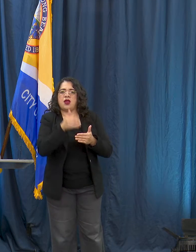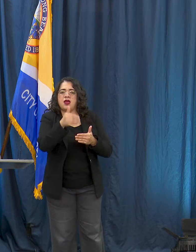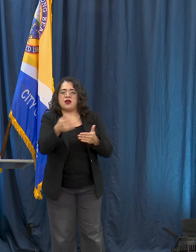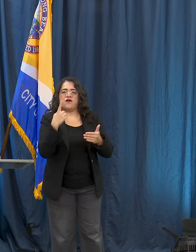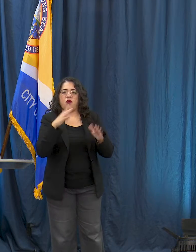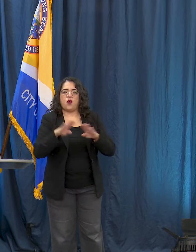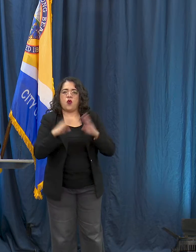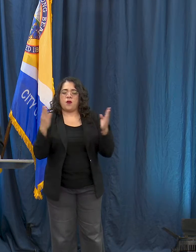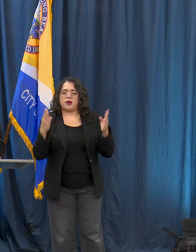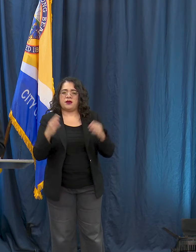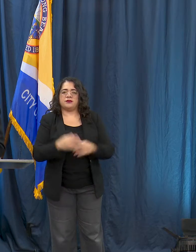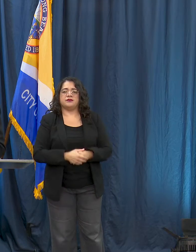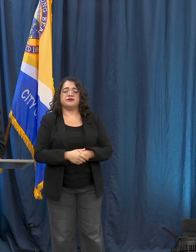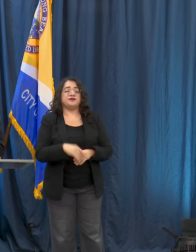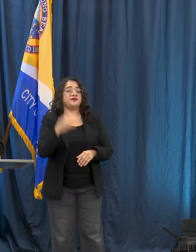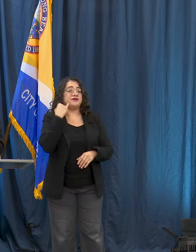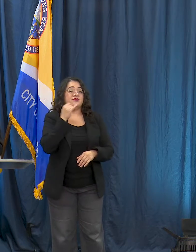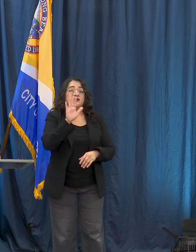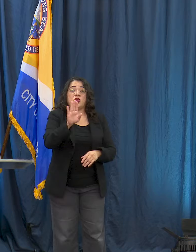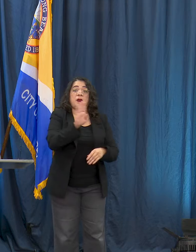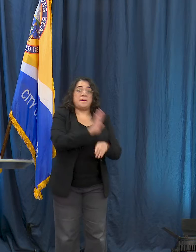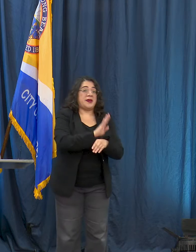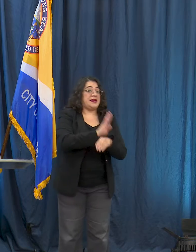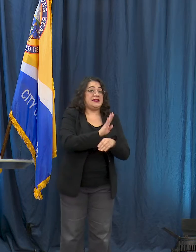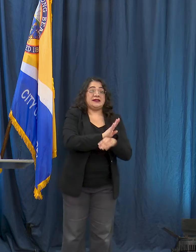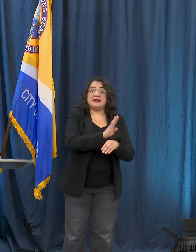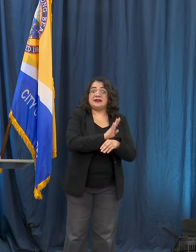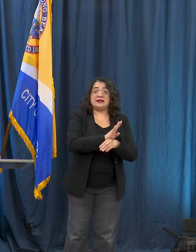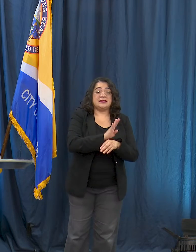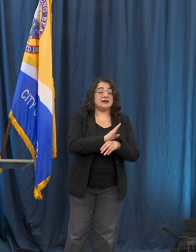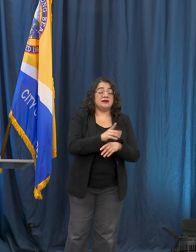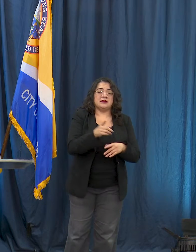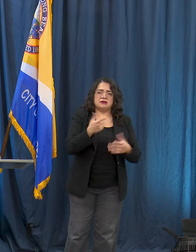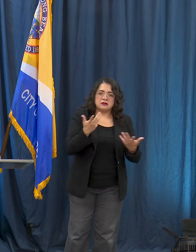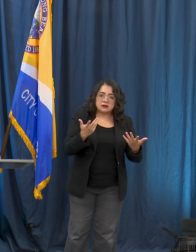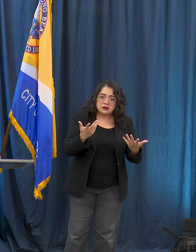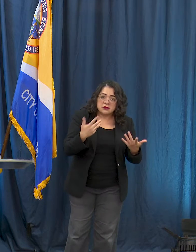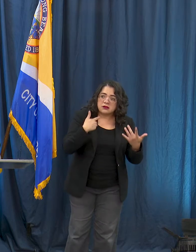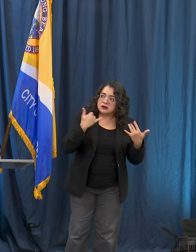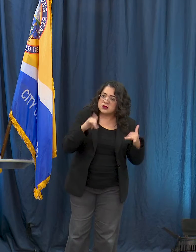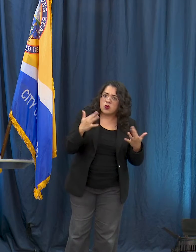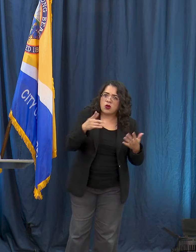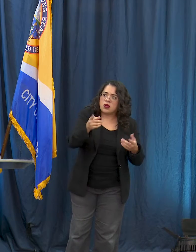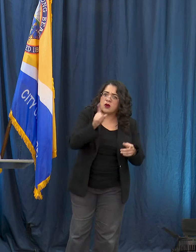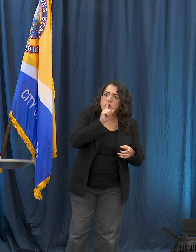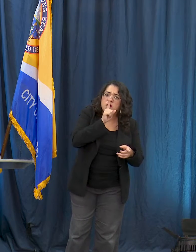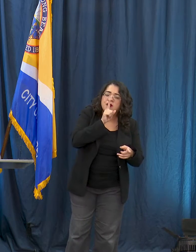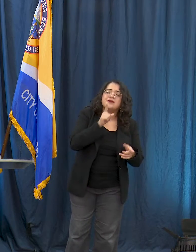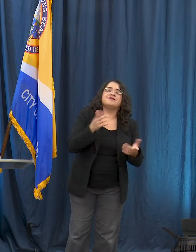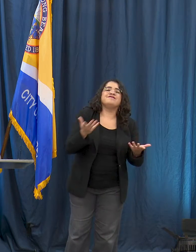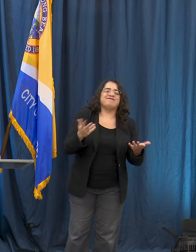that I mentioned, the state is not allowing any other uses yet. And so please go to the